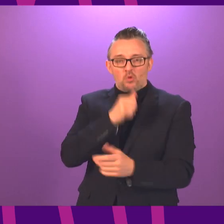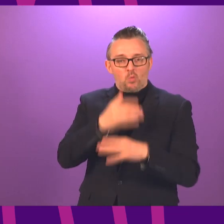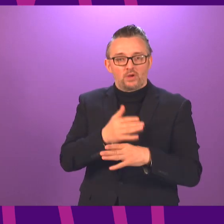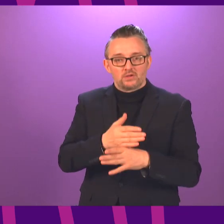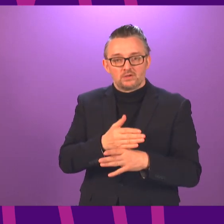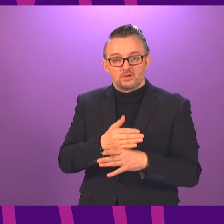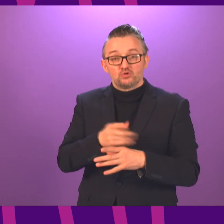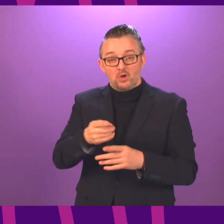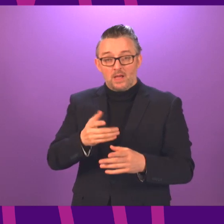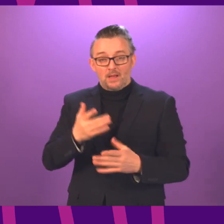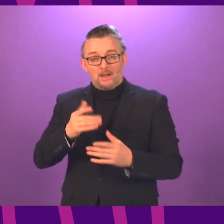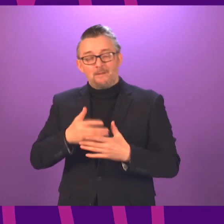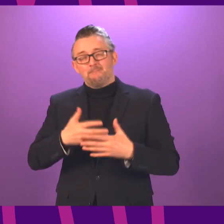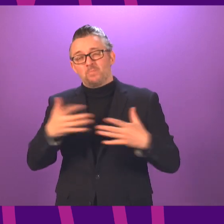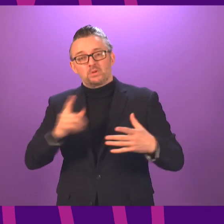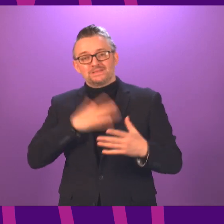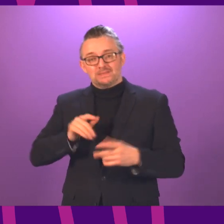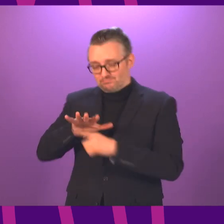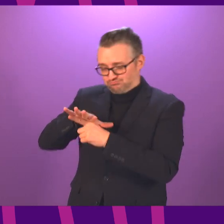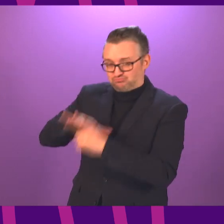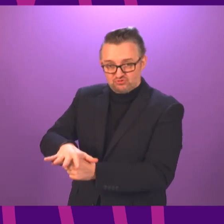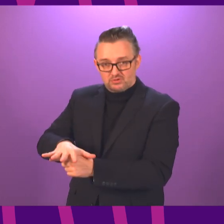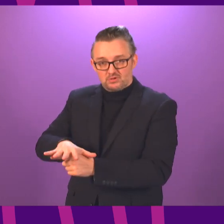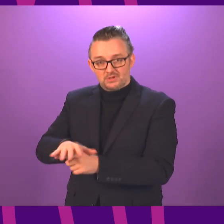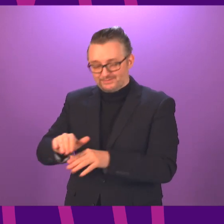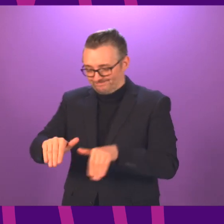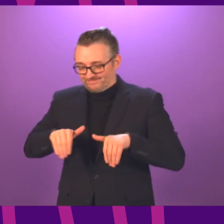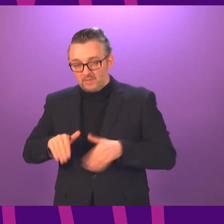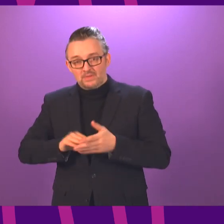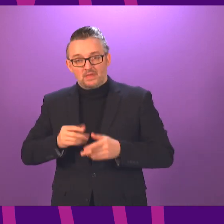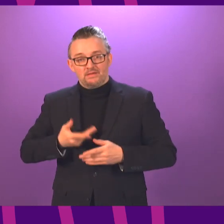suppression is important for our chances of getting back to normal.